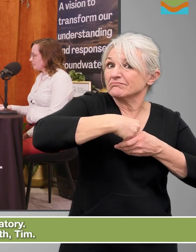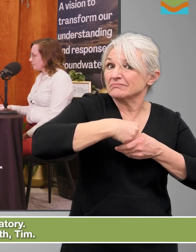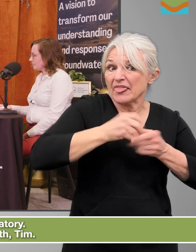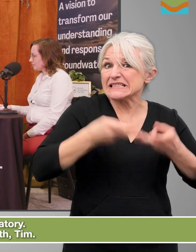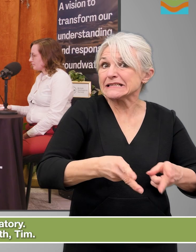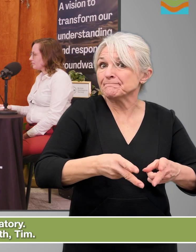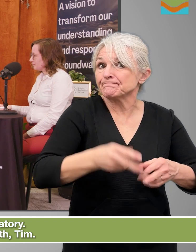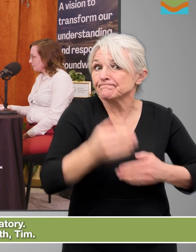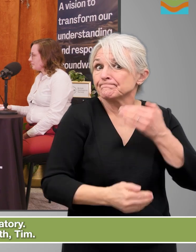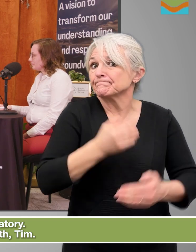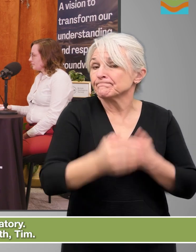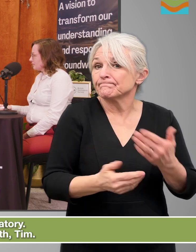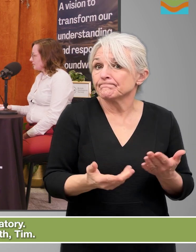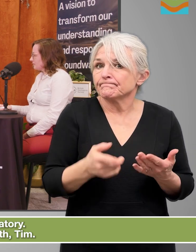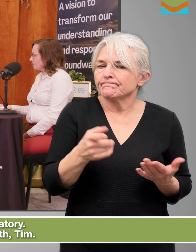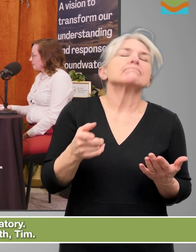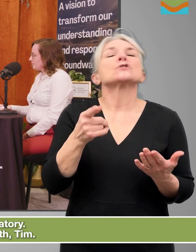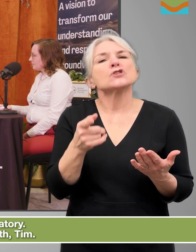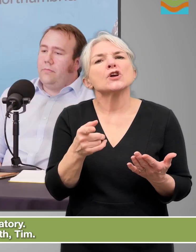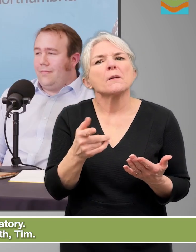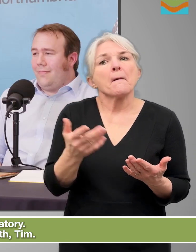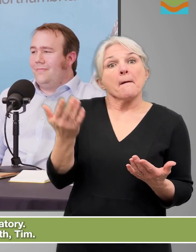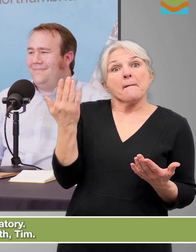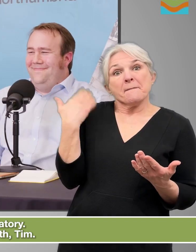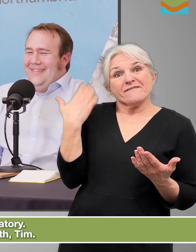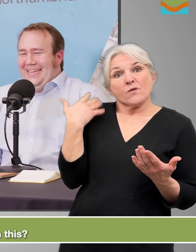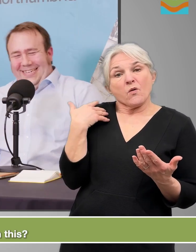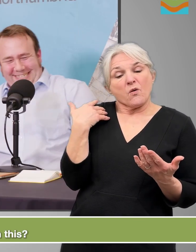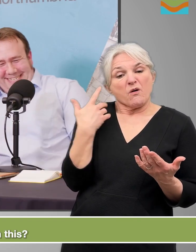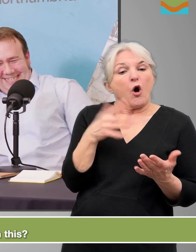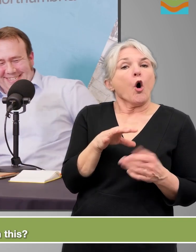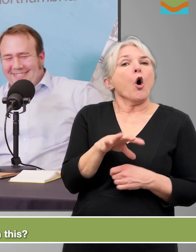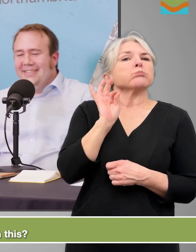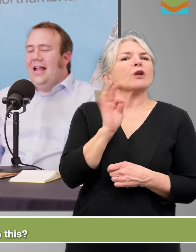no longer optional but mandatory. Not putting words in your mouth, Tim. You see where I'm going with this?